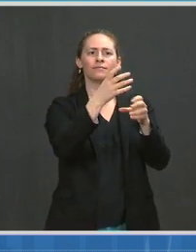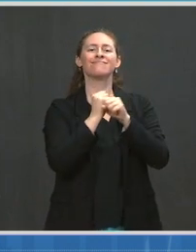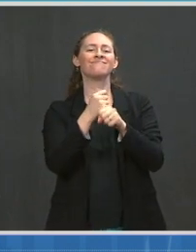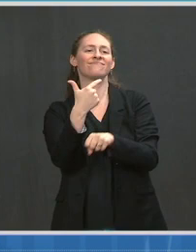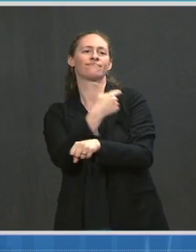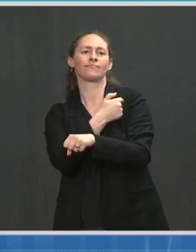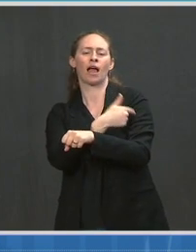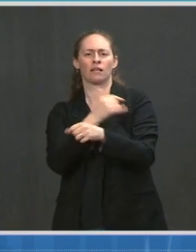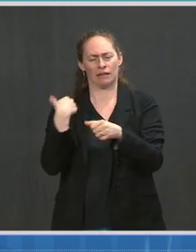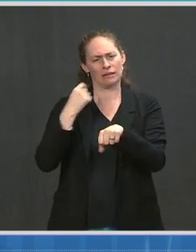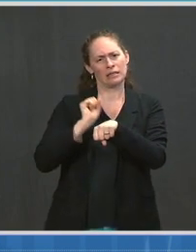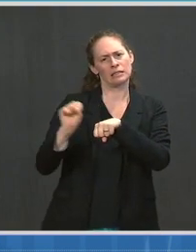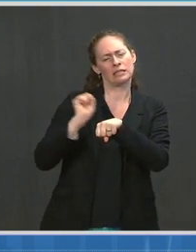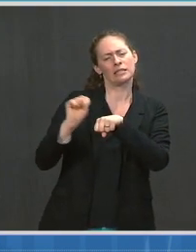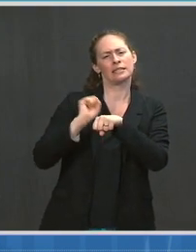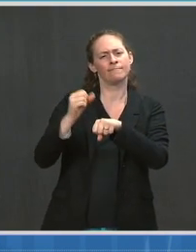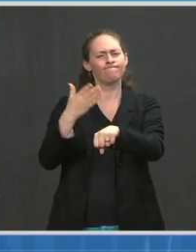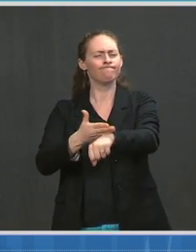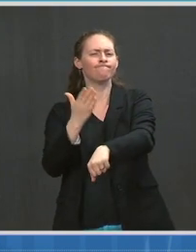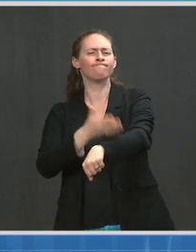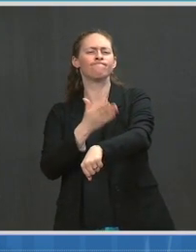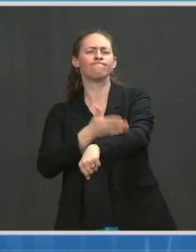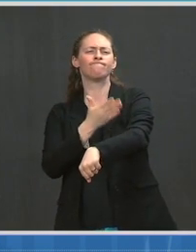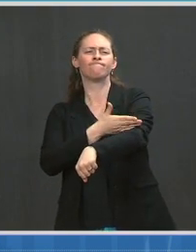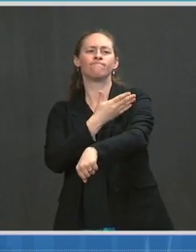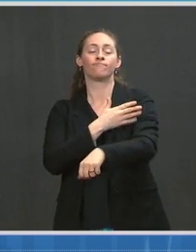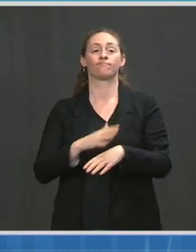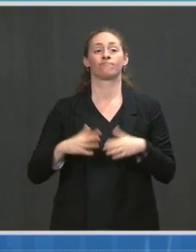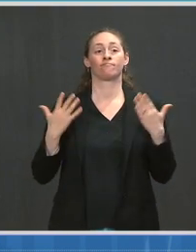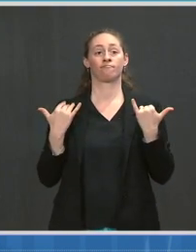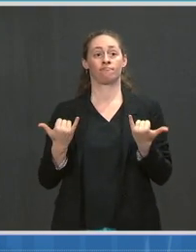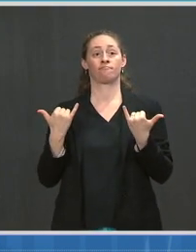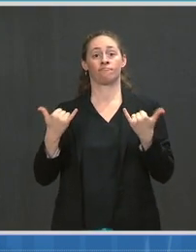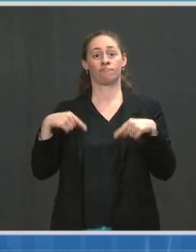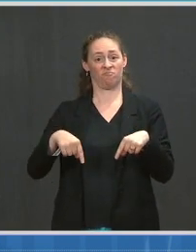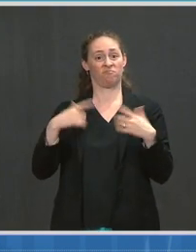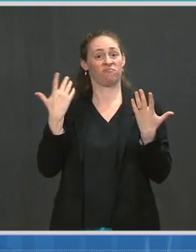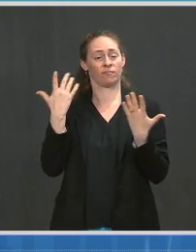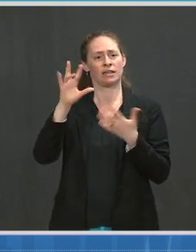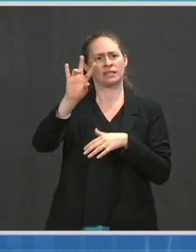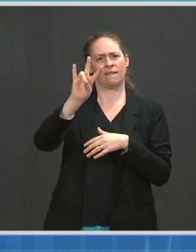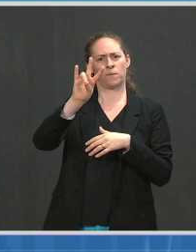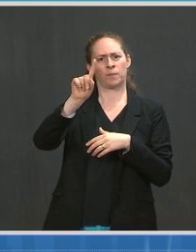As of today, 71 percent of individuals 65 and over have received at least one shot.